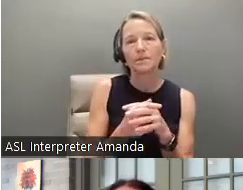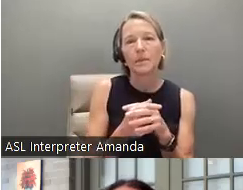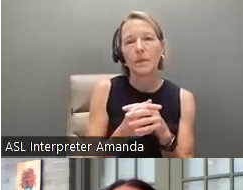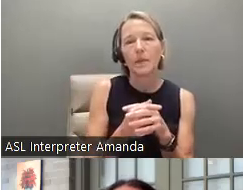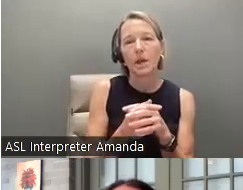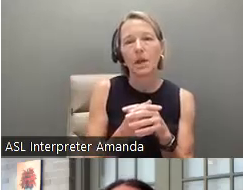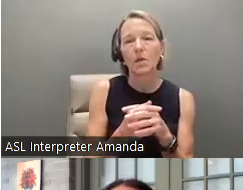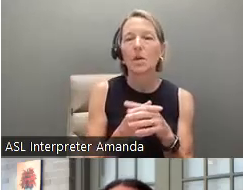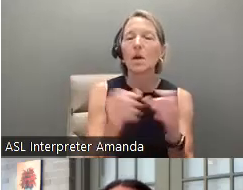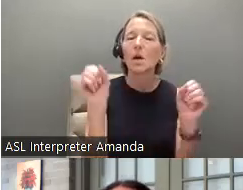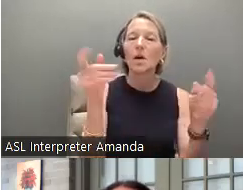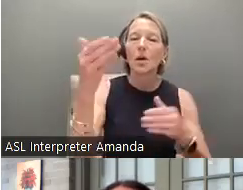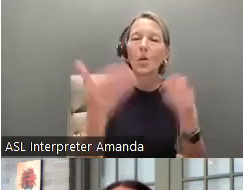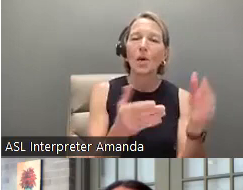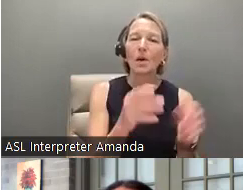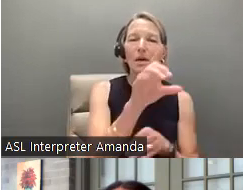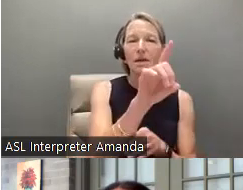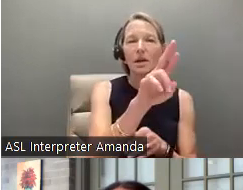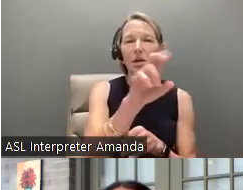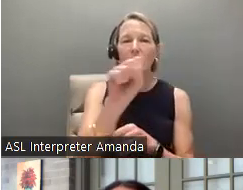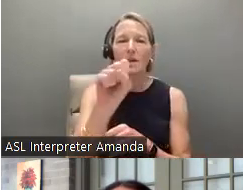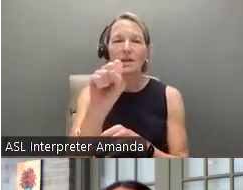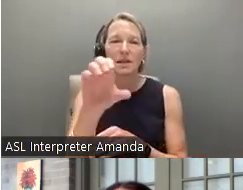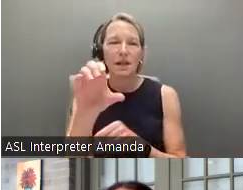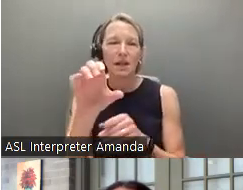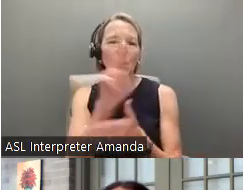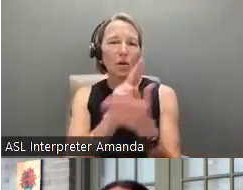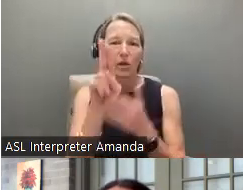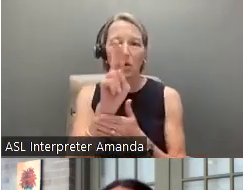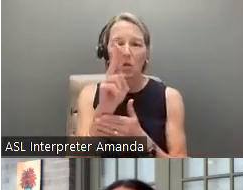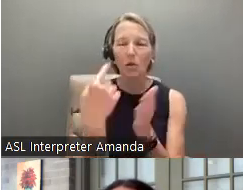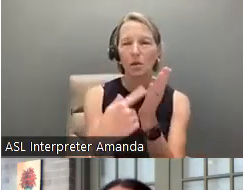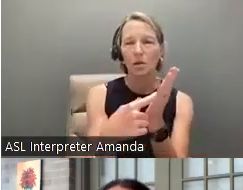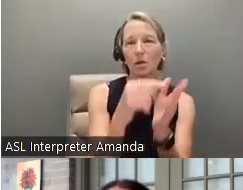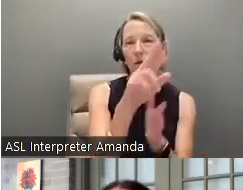All right welcome to DRSC University we're going to cover Representative Payees for